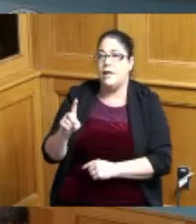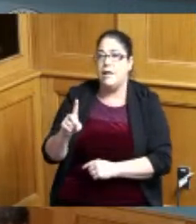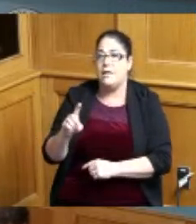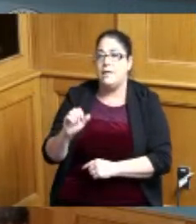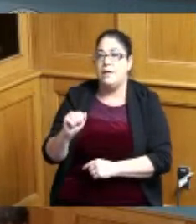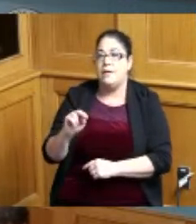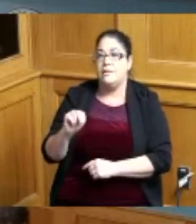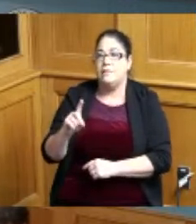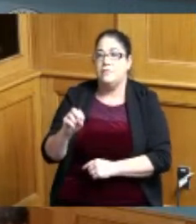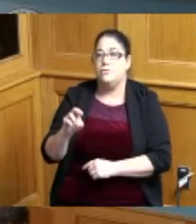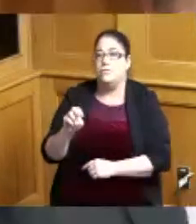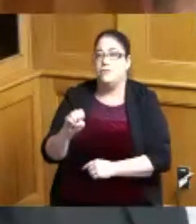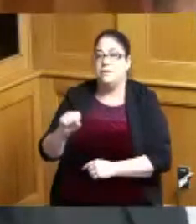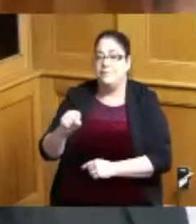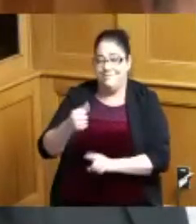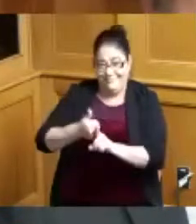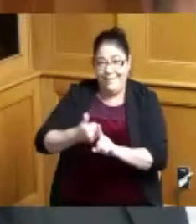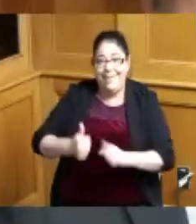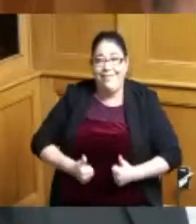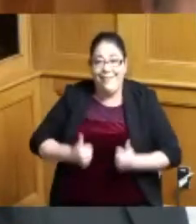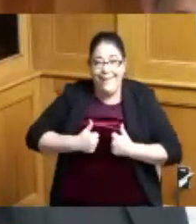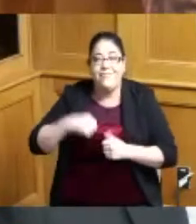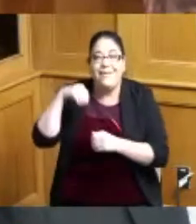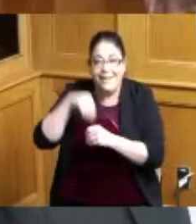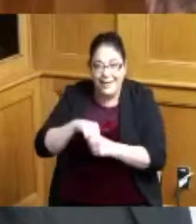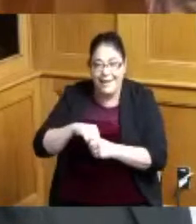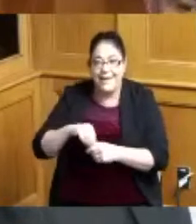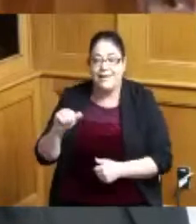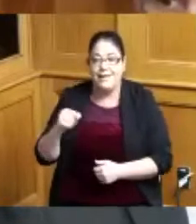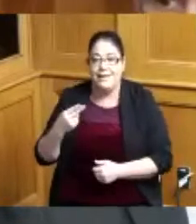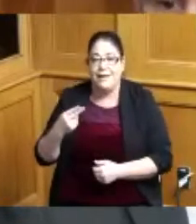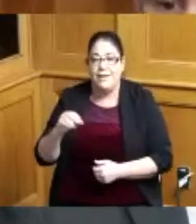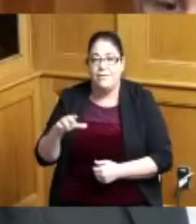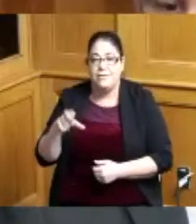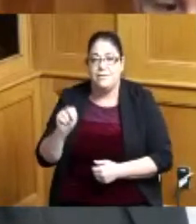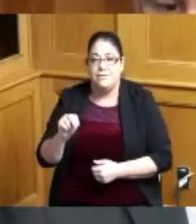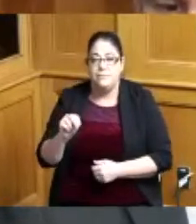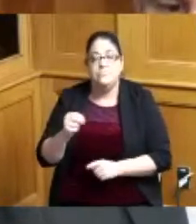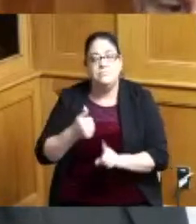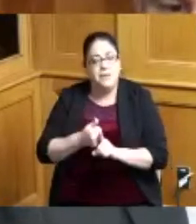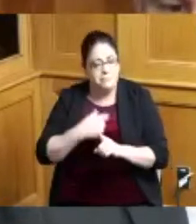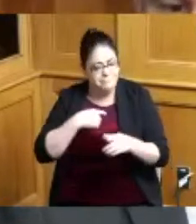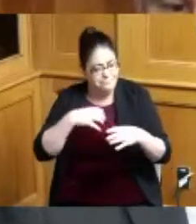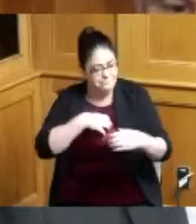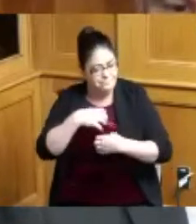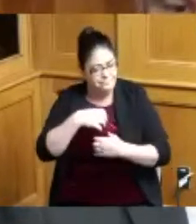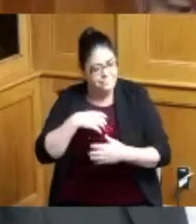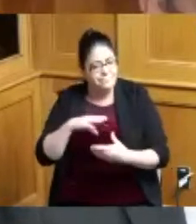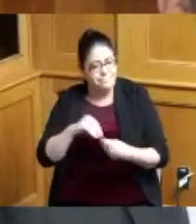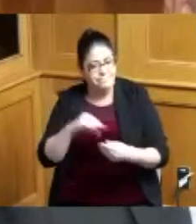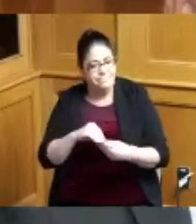Harrison and he expressed some concern about the annexation I think the specific annexation but